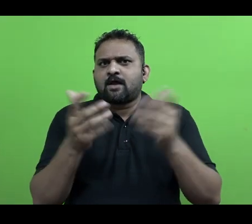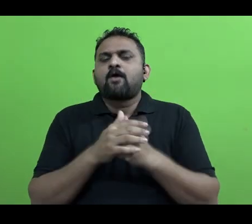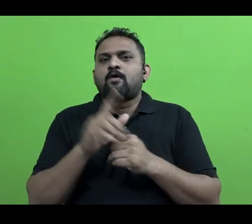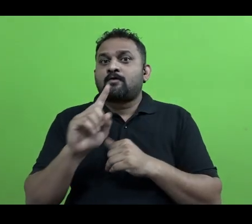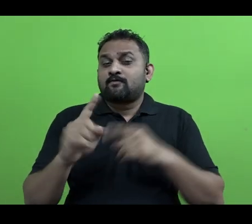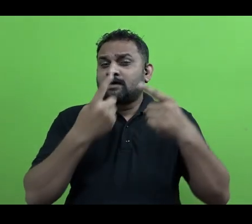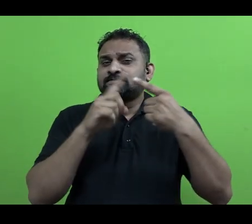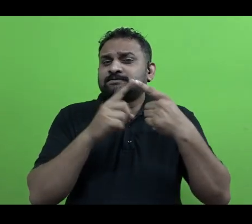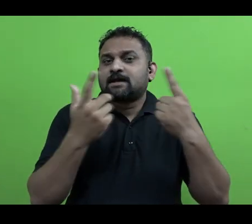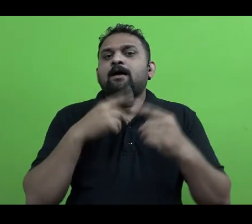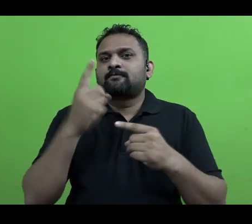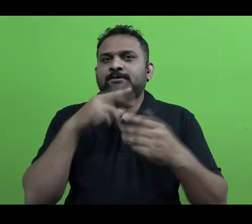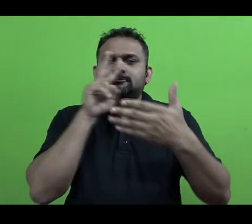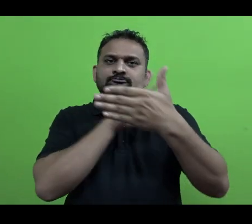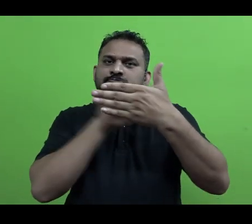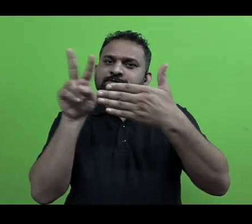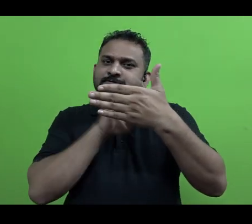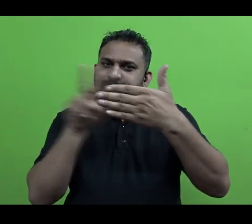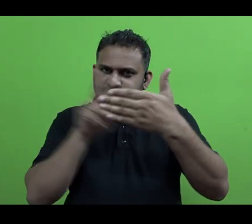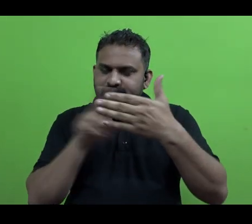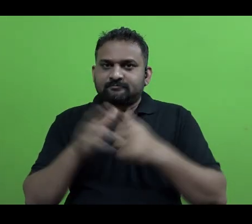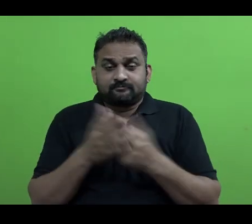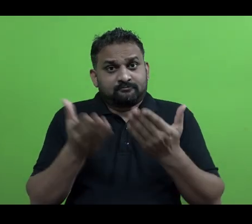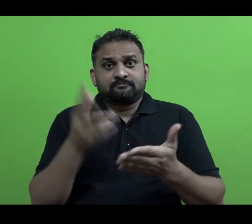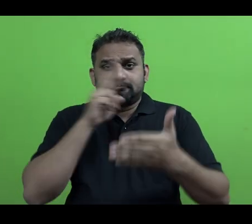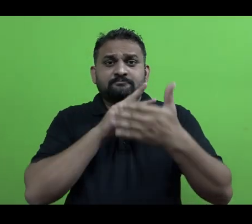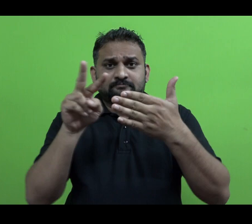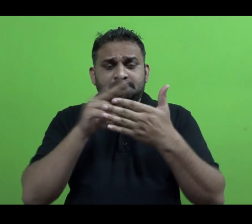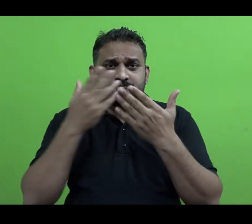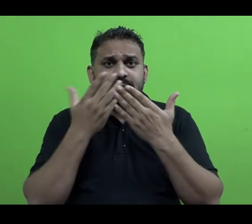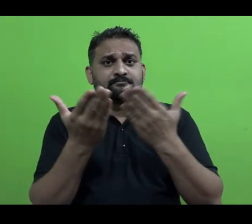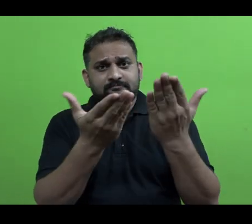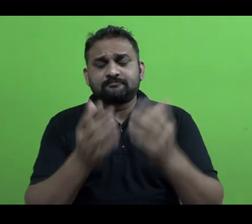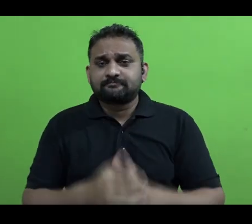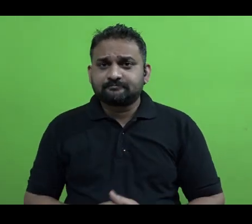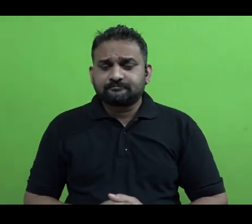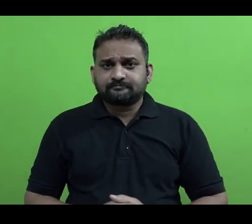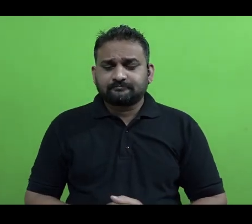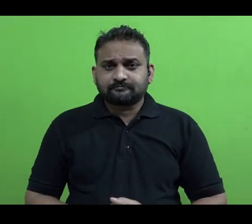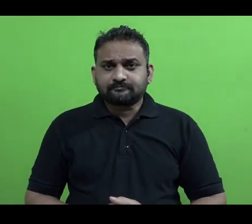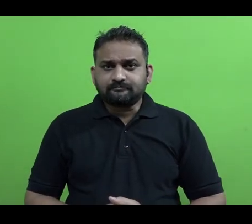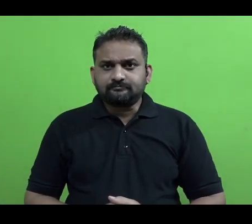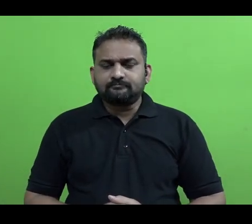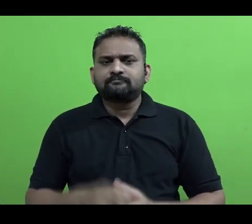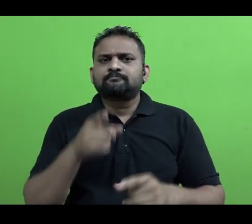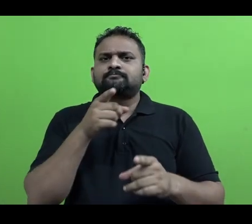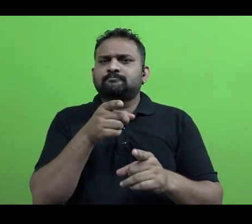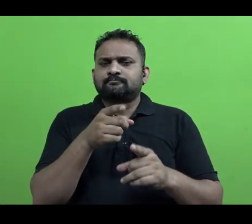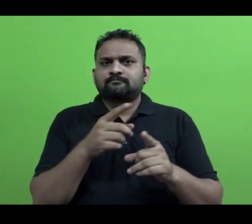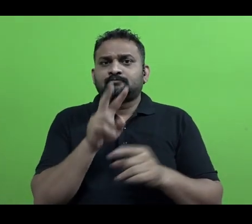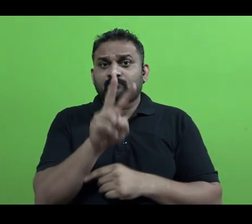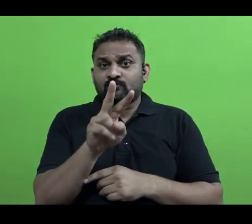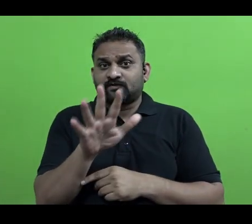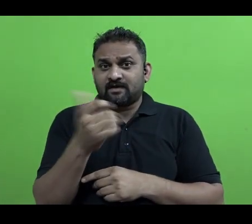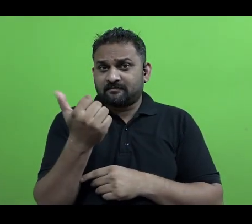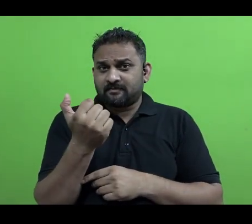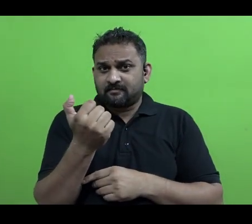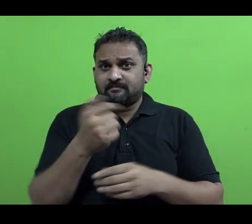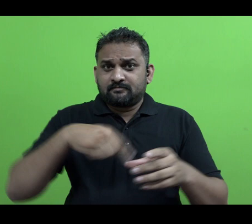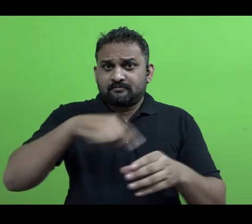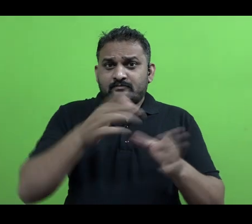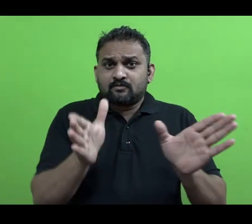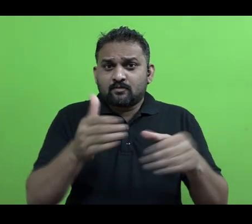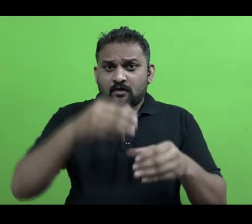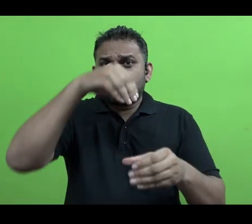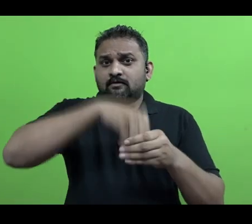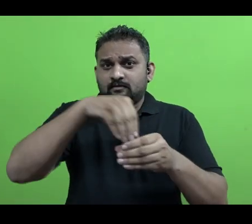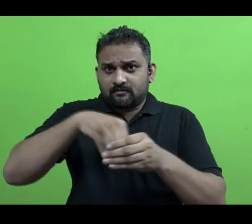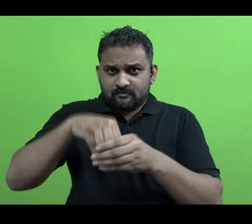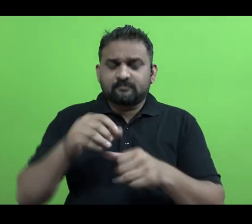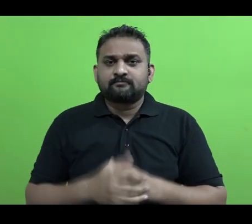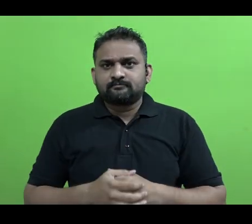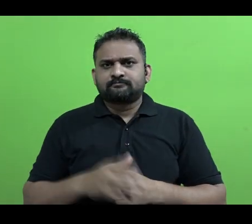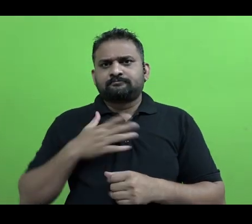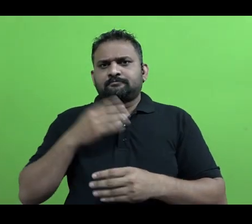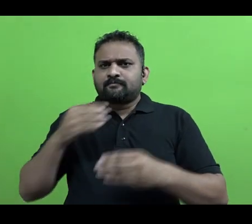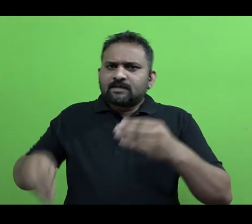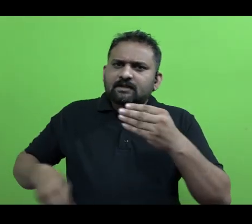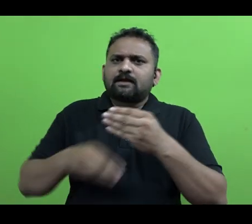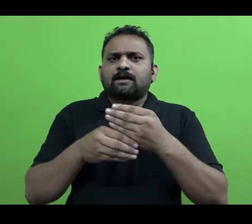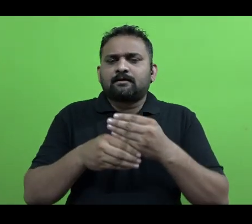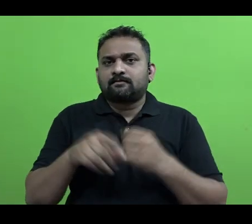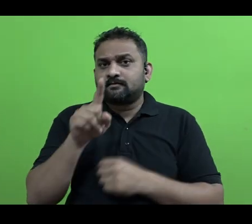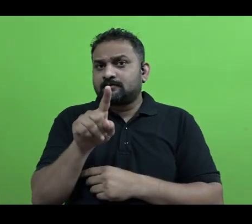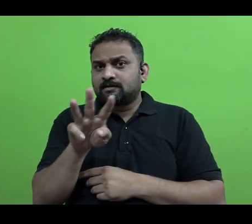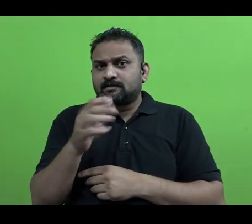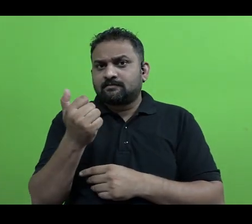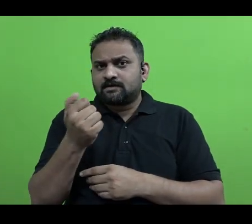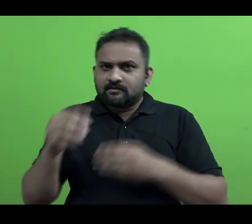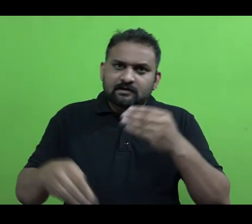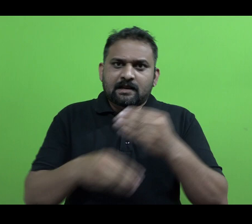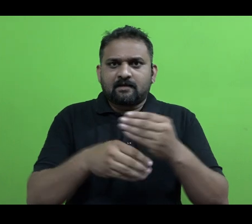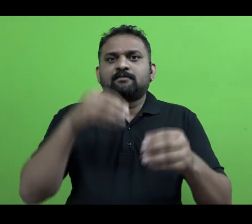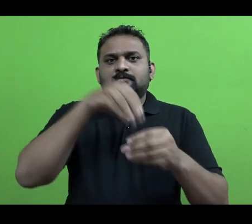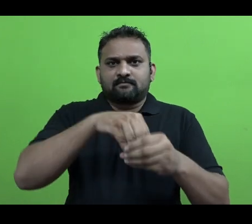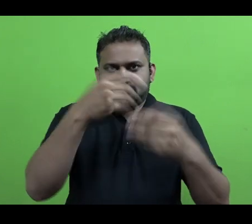is to read the word problem. So let's read it there are 25 pens in the box. I add 13 pens more.